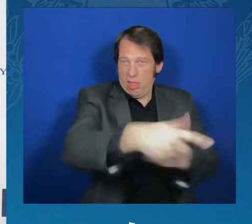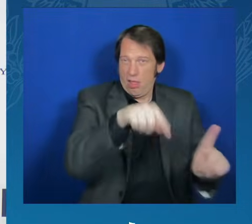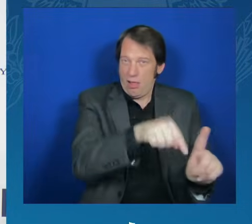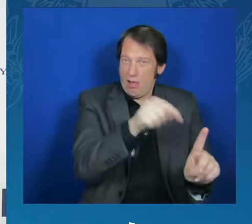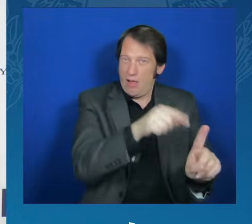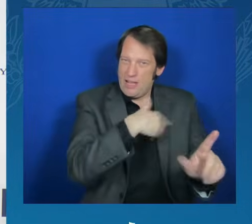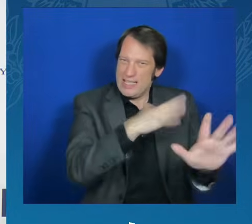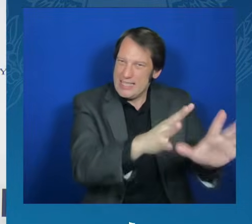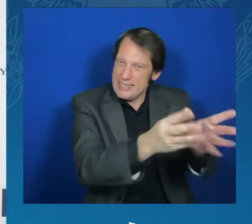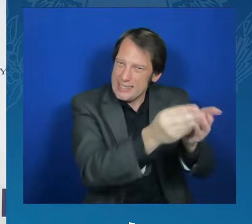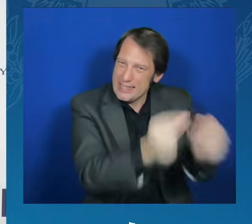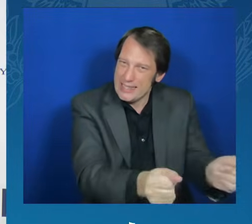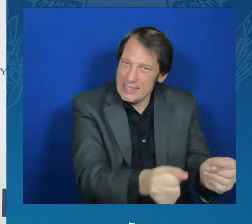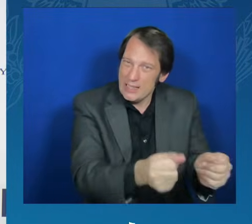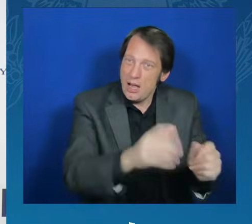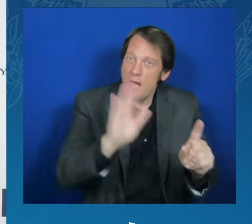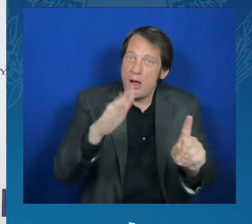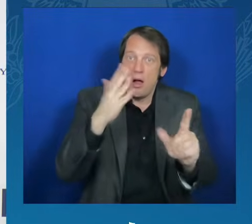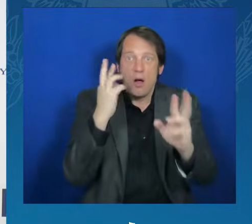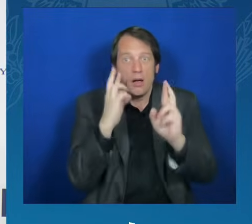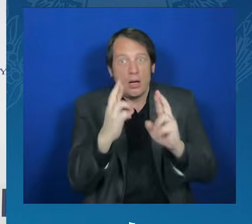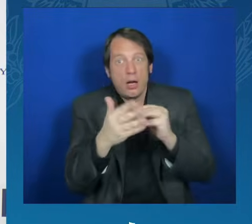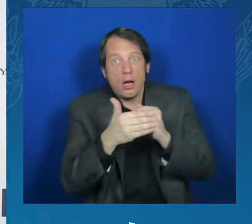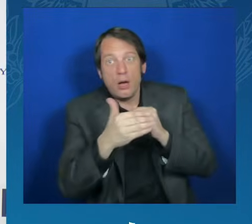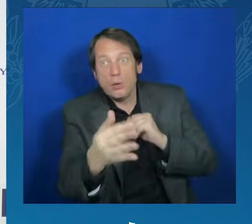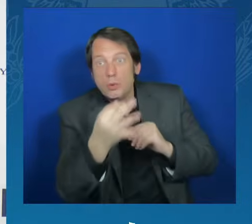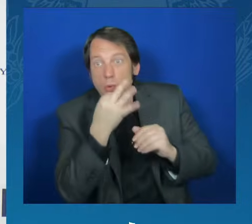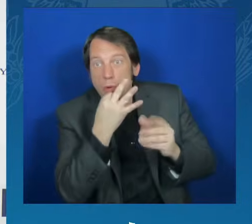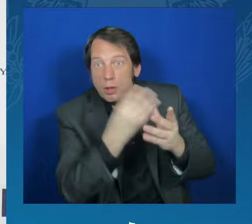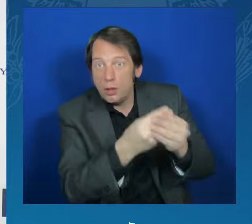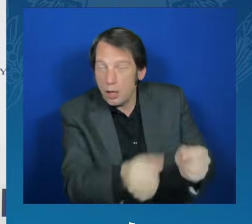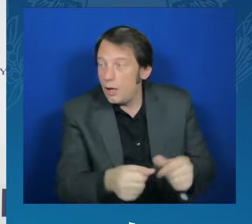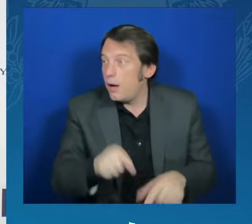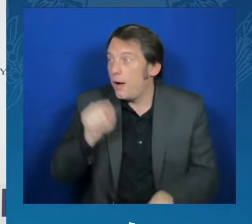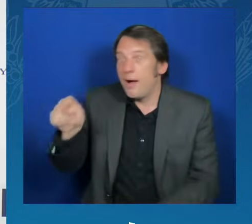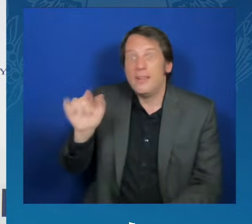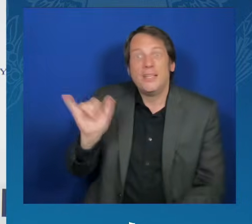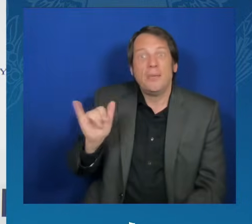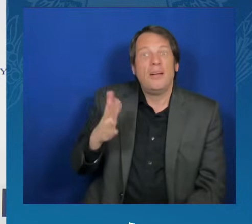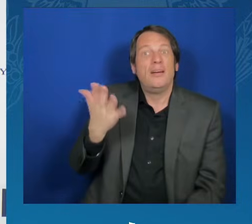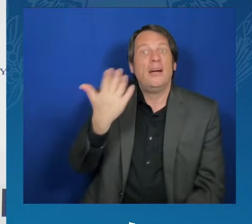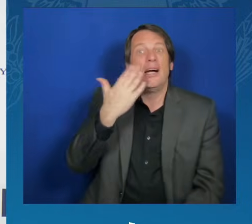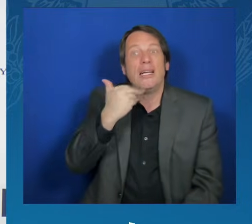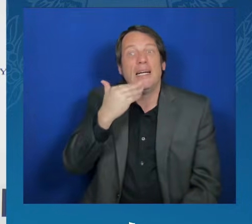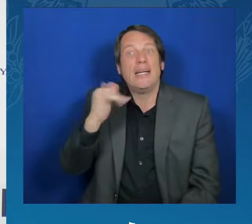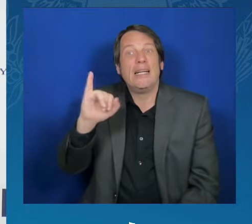the humanitarian crisis is resolved, Hamas does not control Gaza,